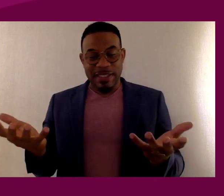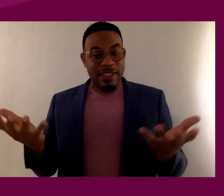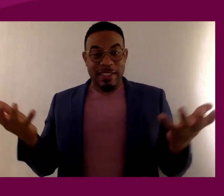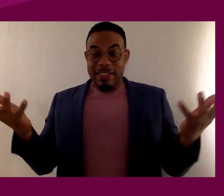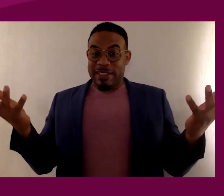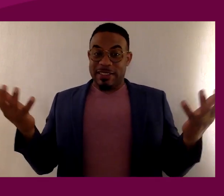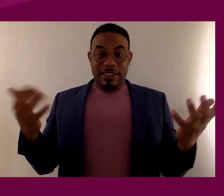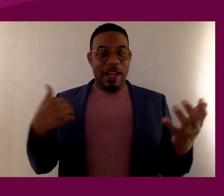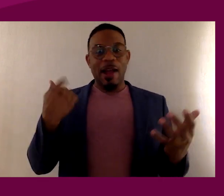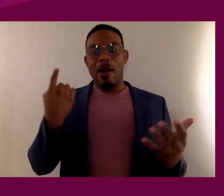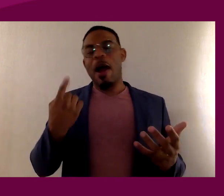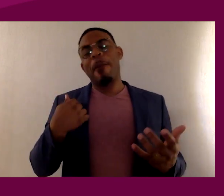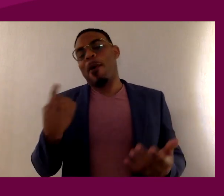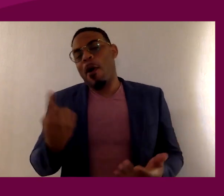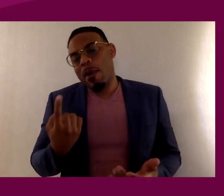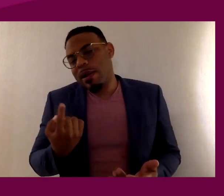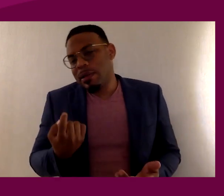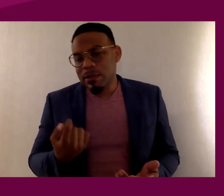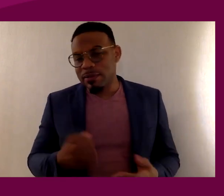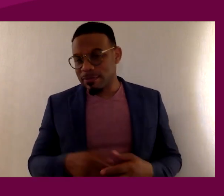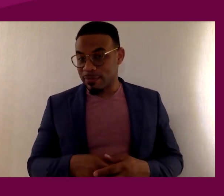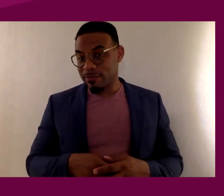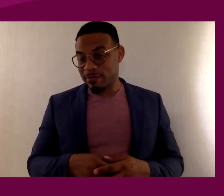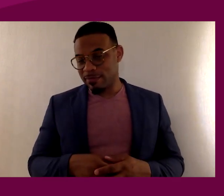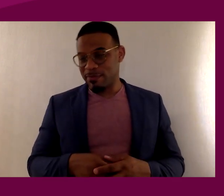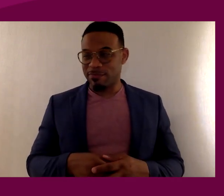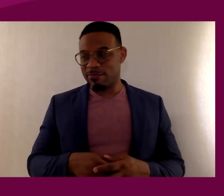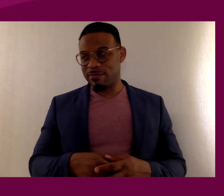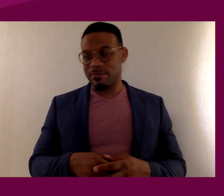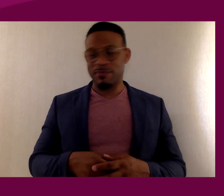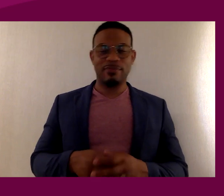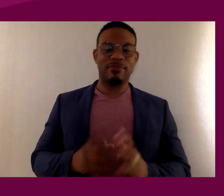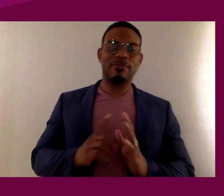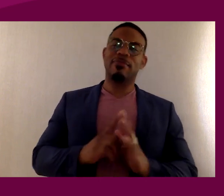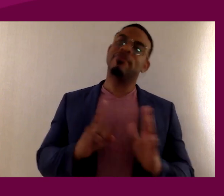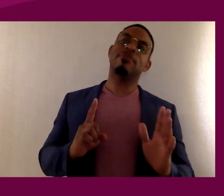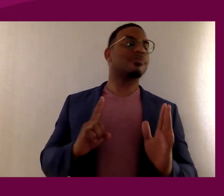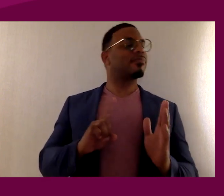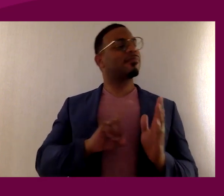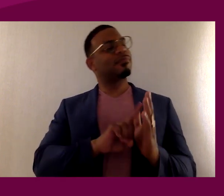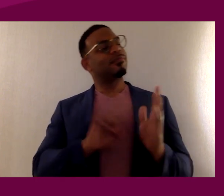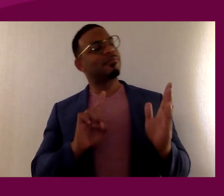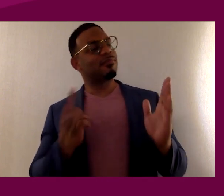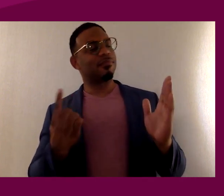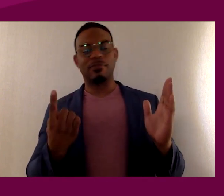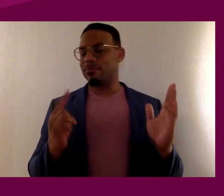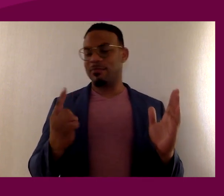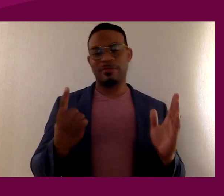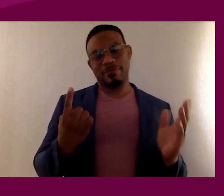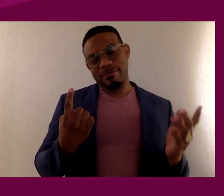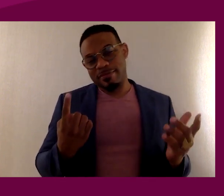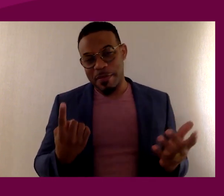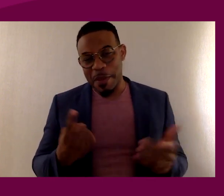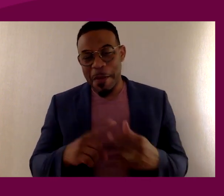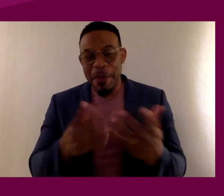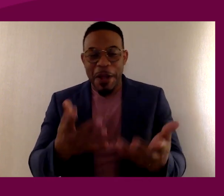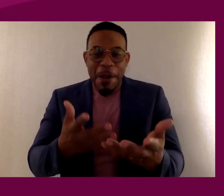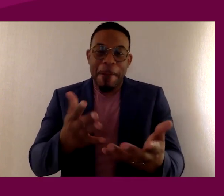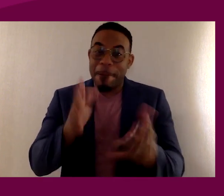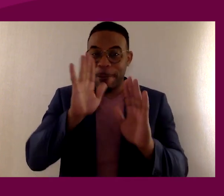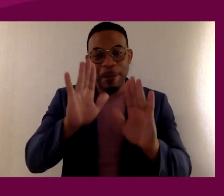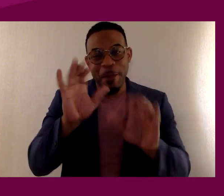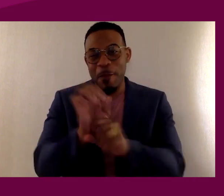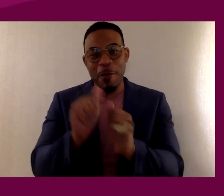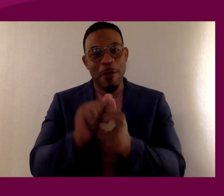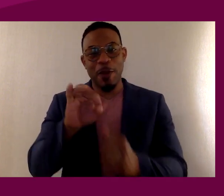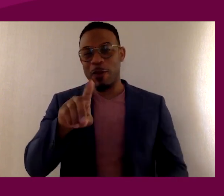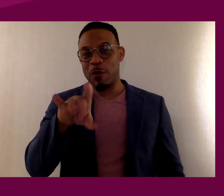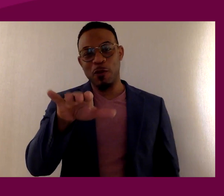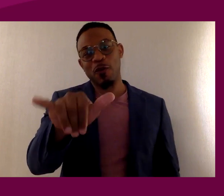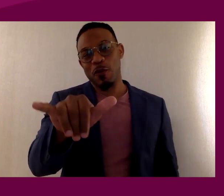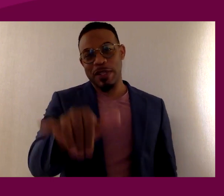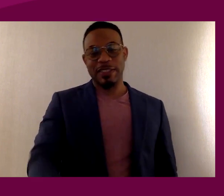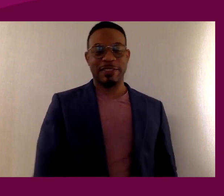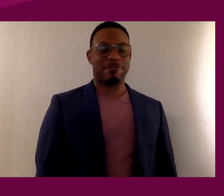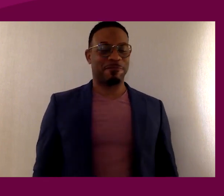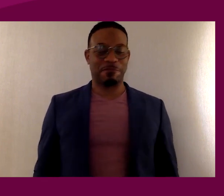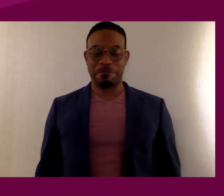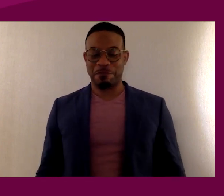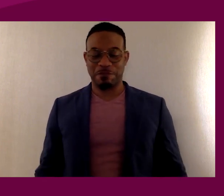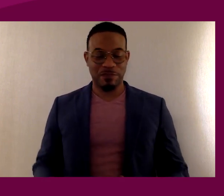local money. I'm always a little bit outside the group. But it was wonderful working with Judy,